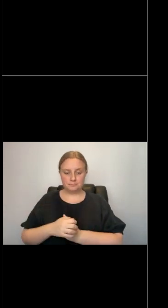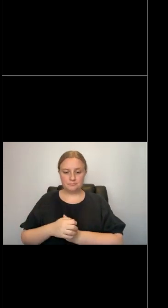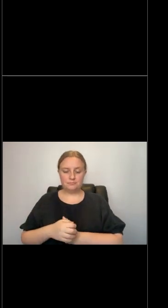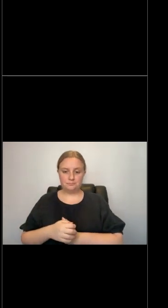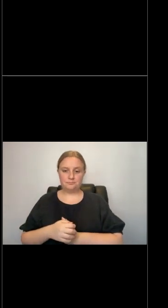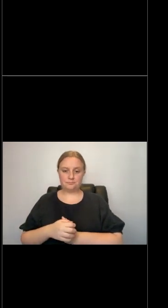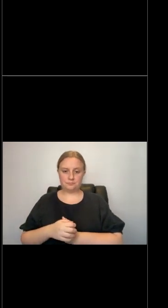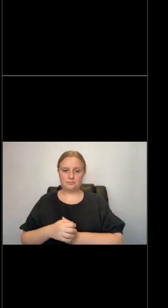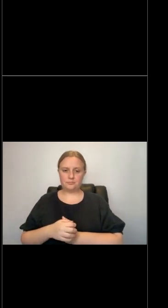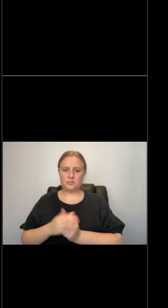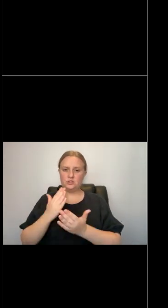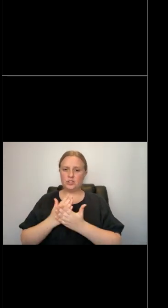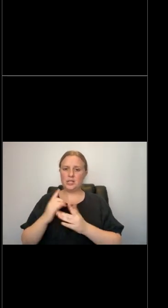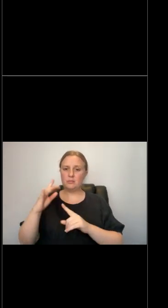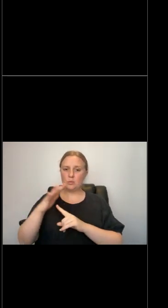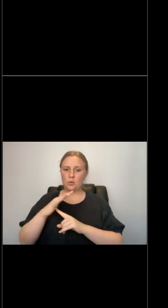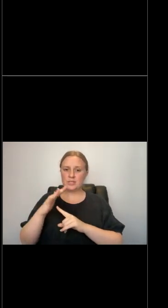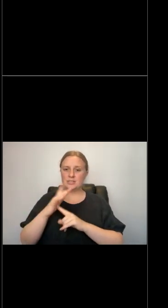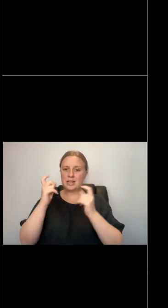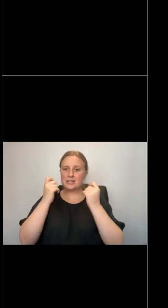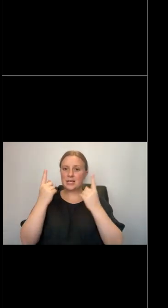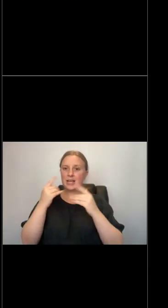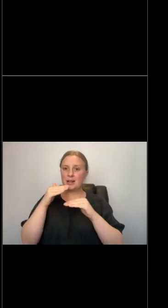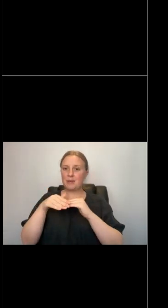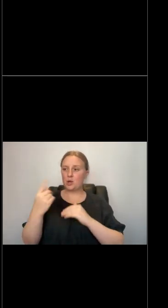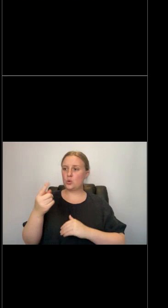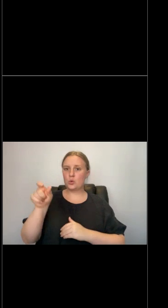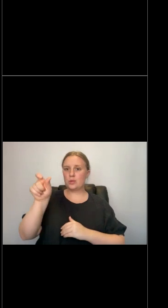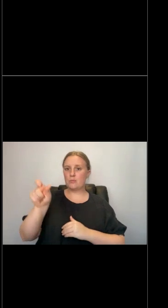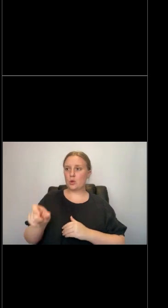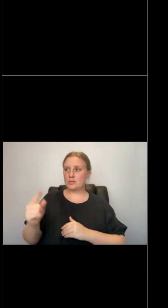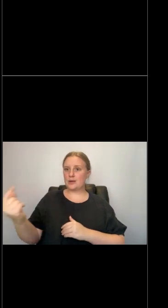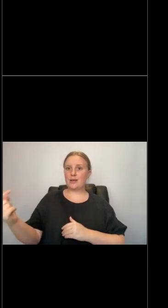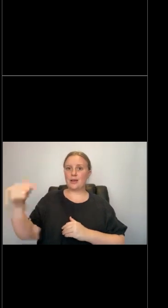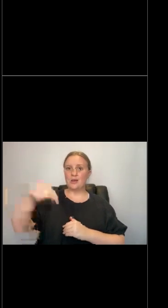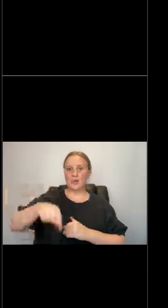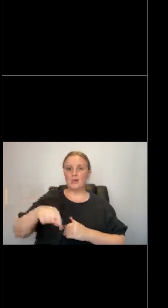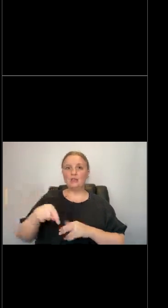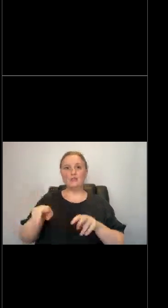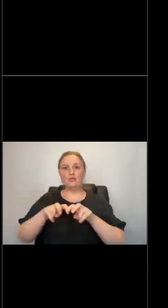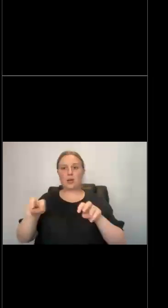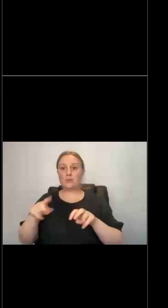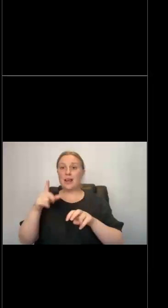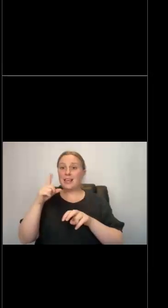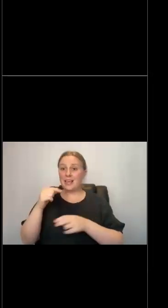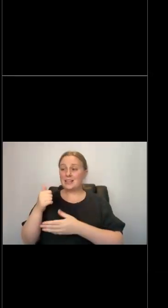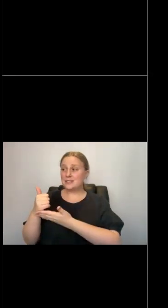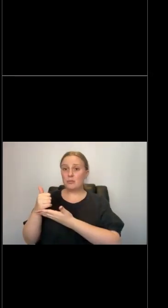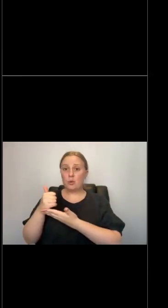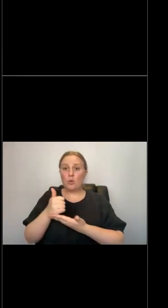patients or persons appearing before a tribunal be supported by at least one support person or two